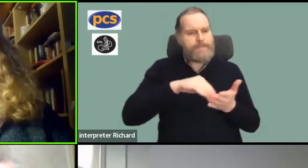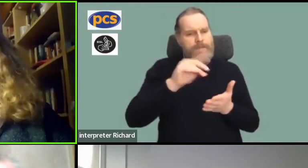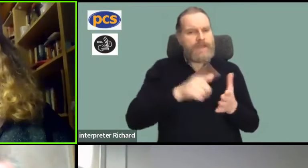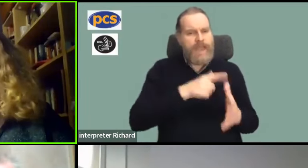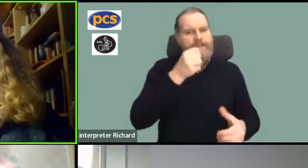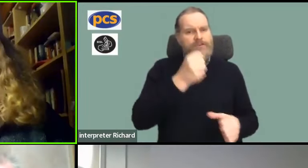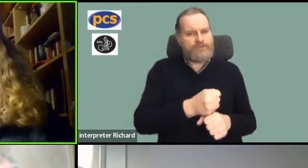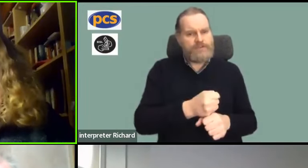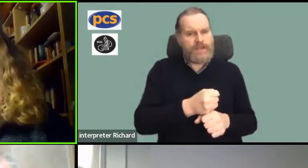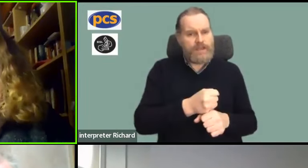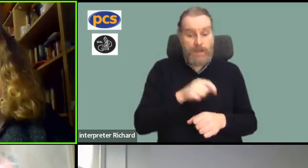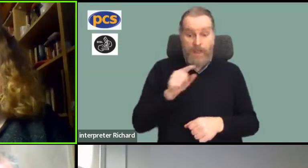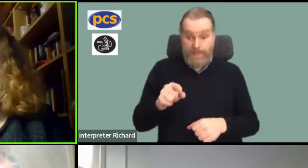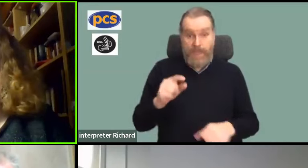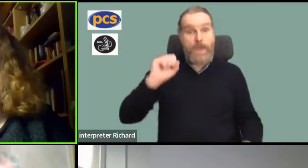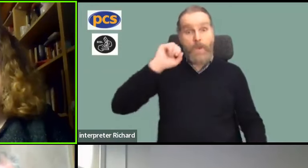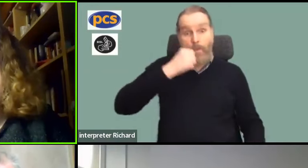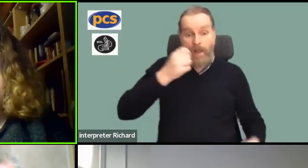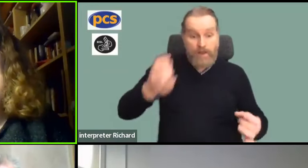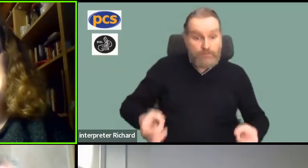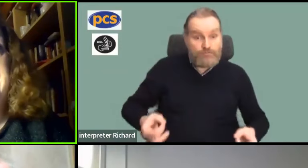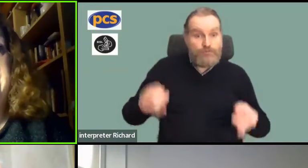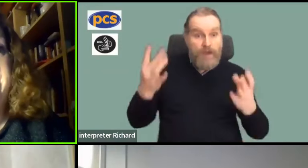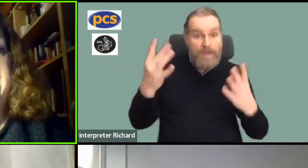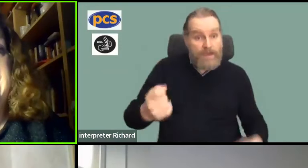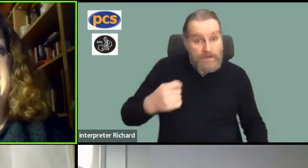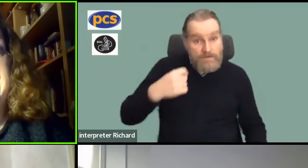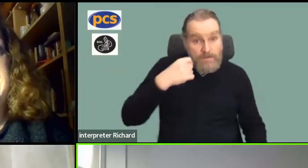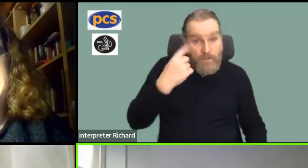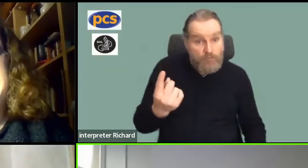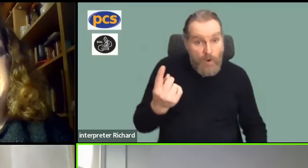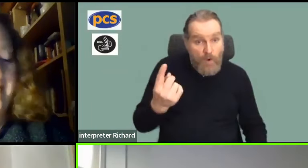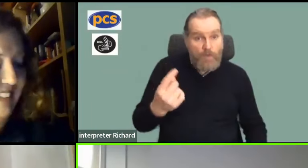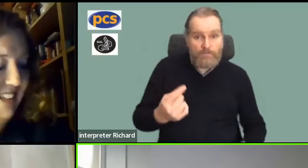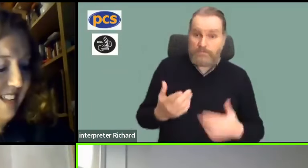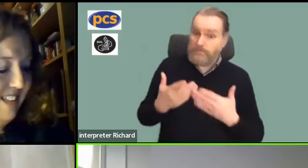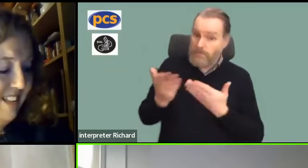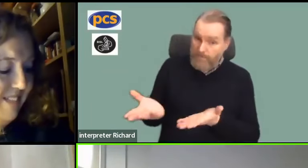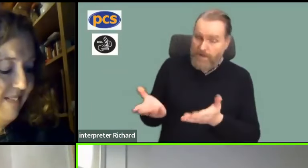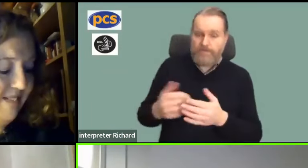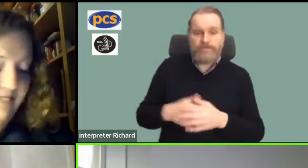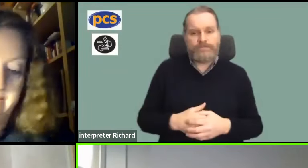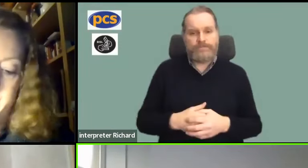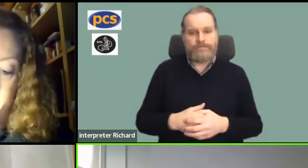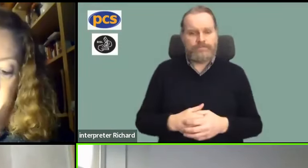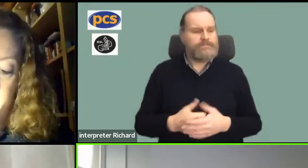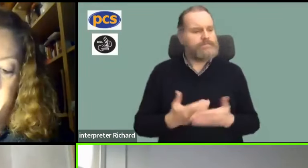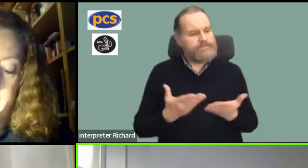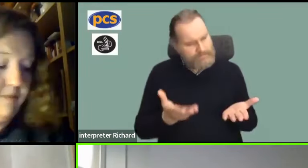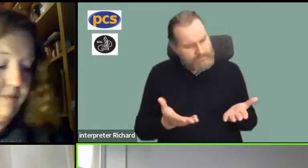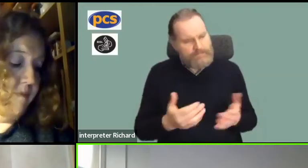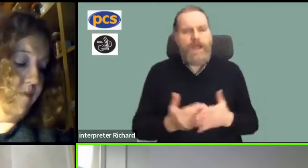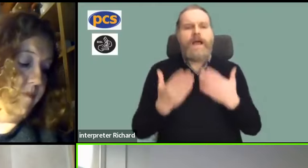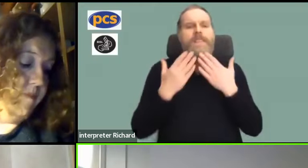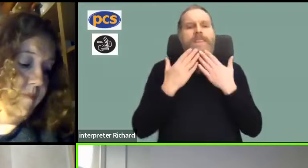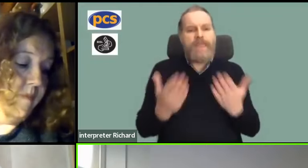one of the areas that will be e taken action taken action from tomorrow morning So over to your best thanks, Frank